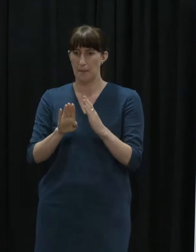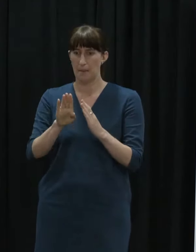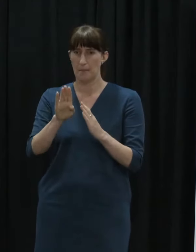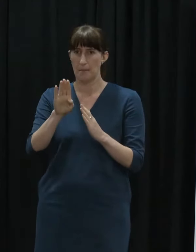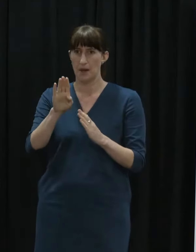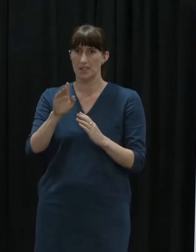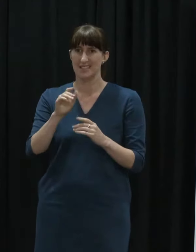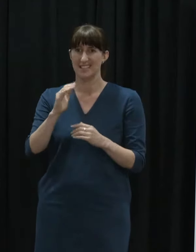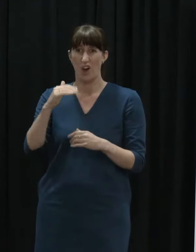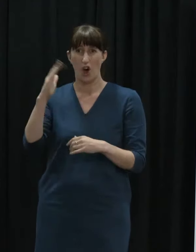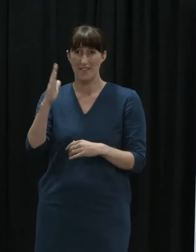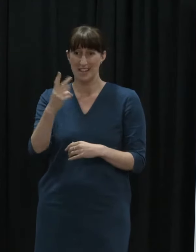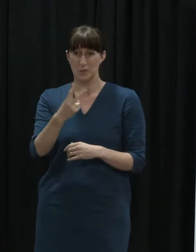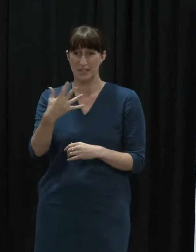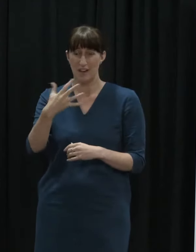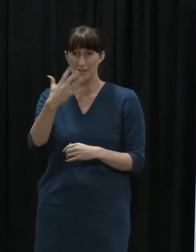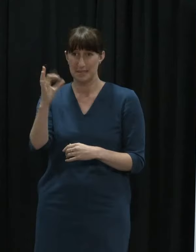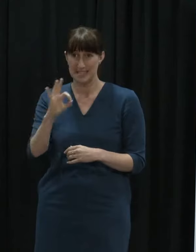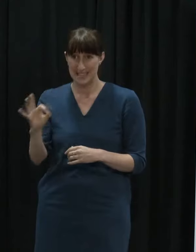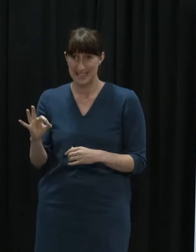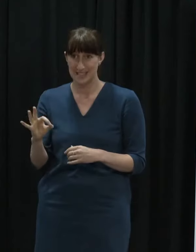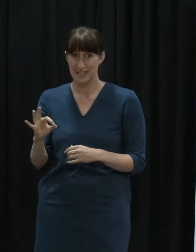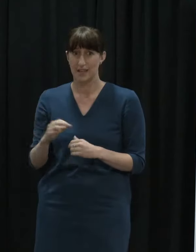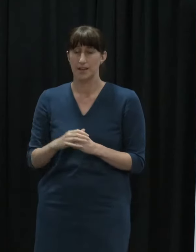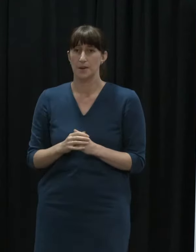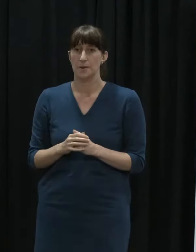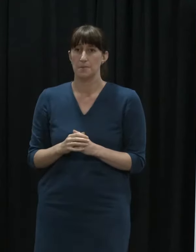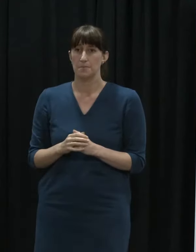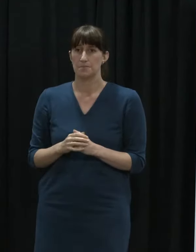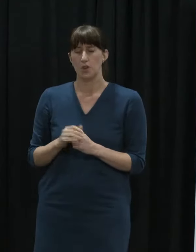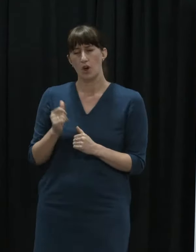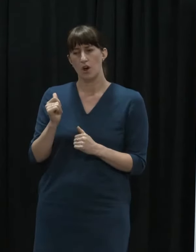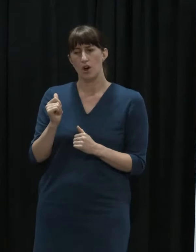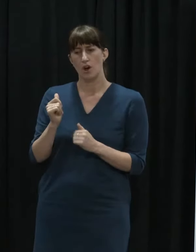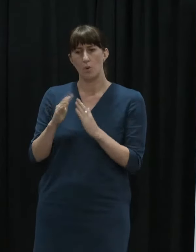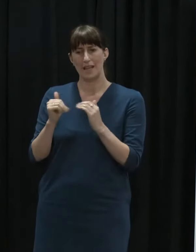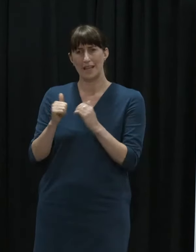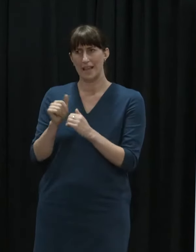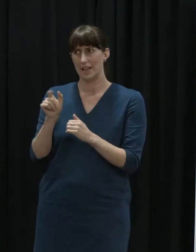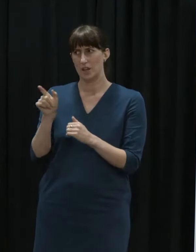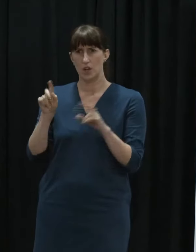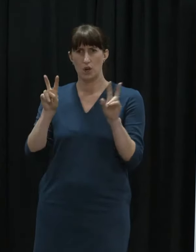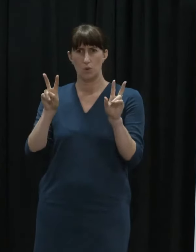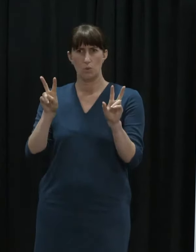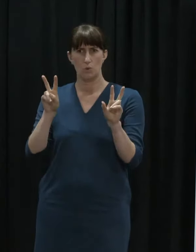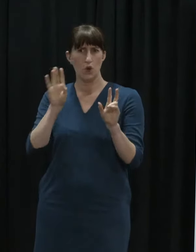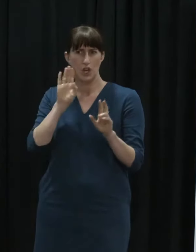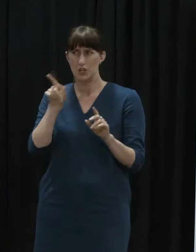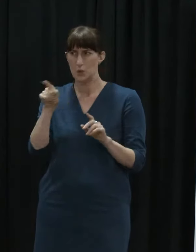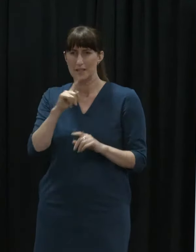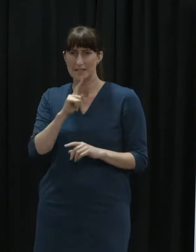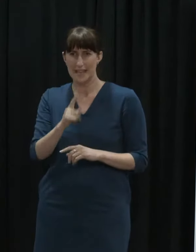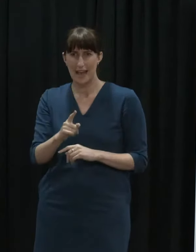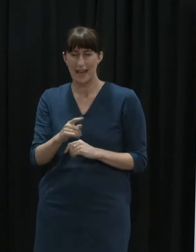On another matter, today we got fresh house inflation